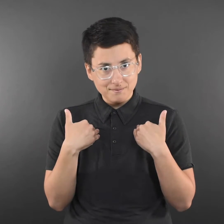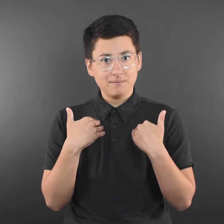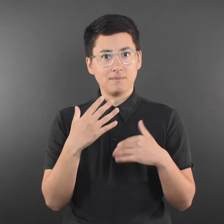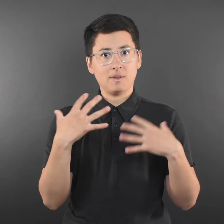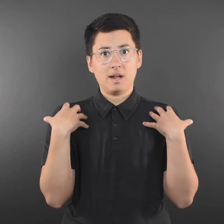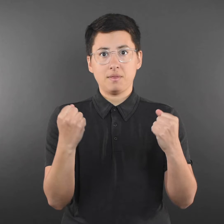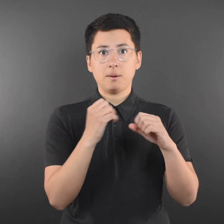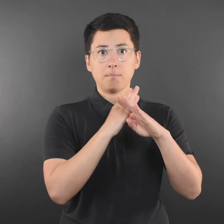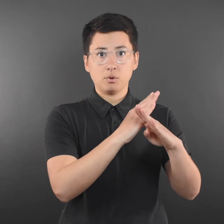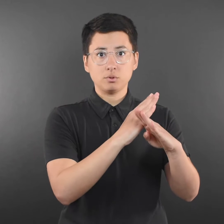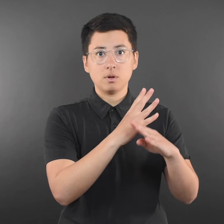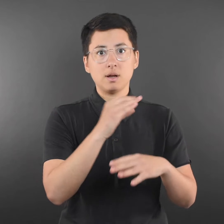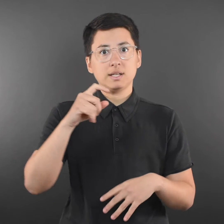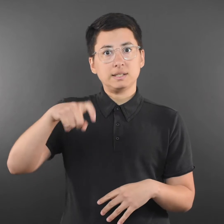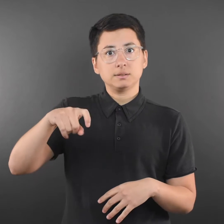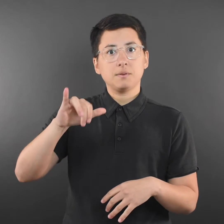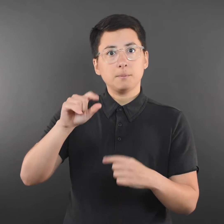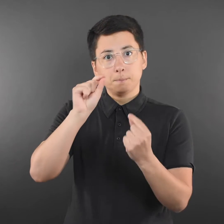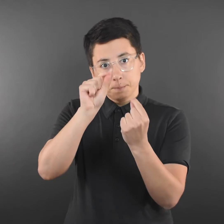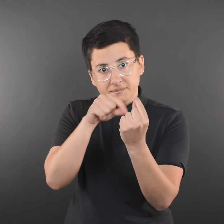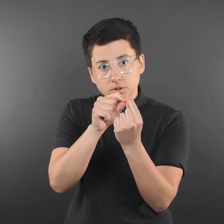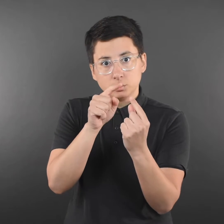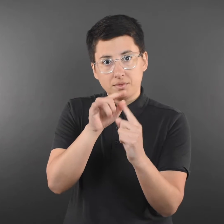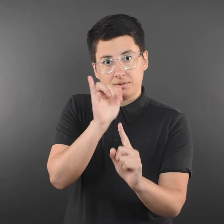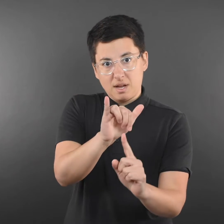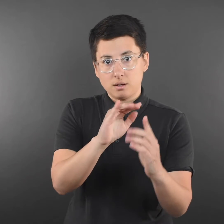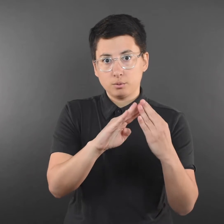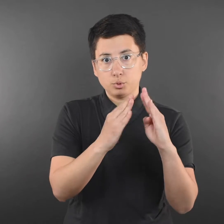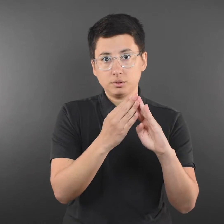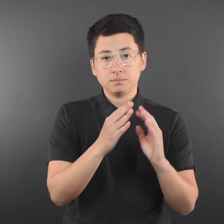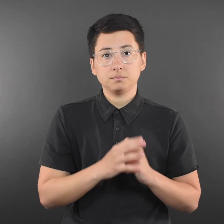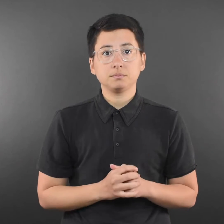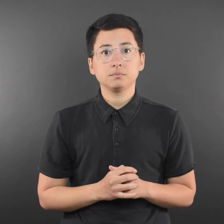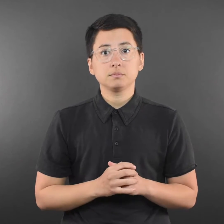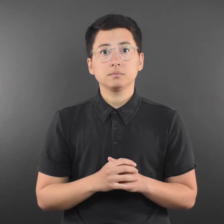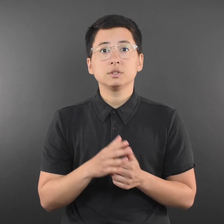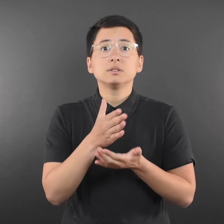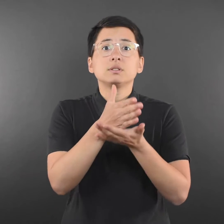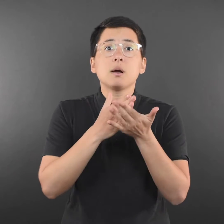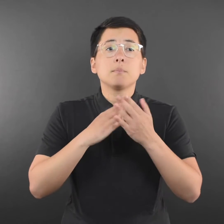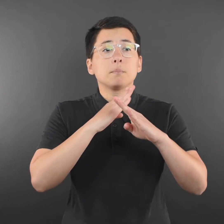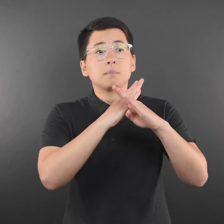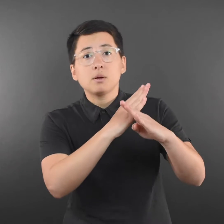Each Minnesota community has health barriers and needs that are specific to that community.